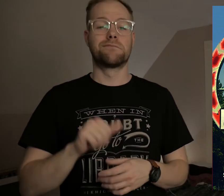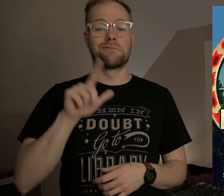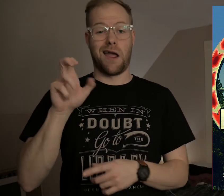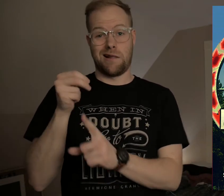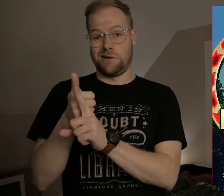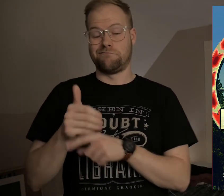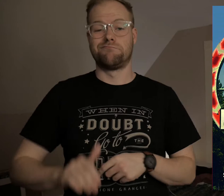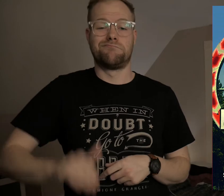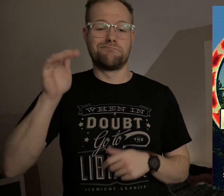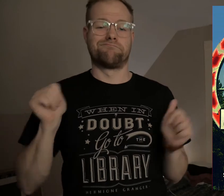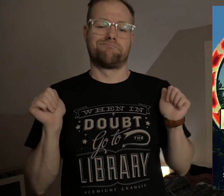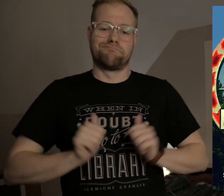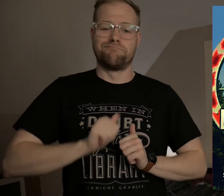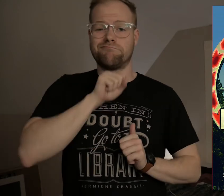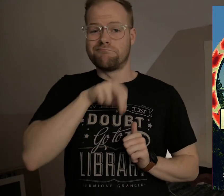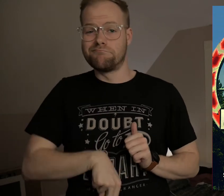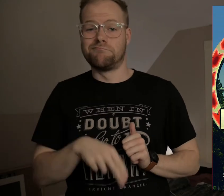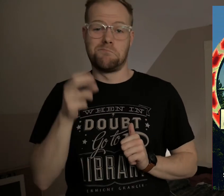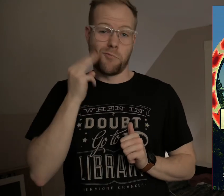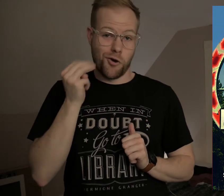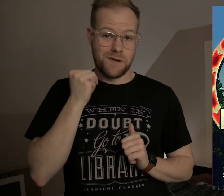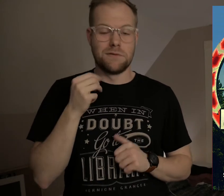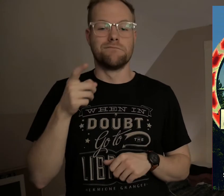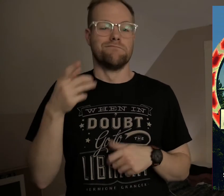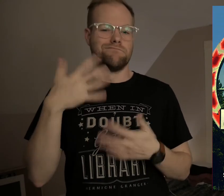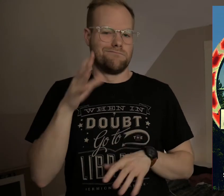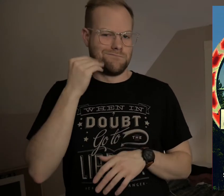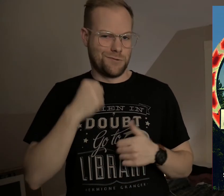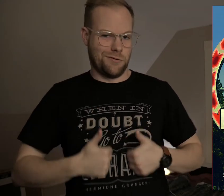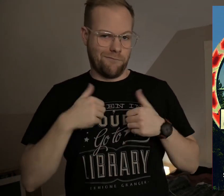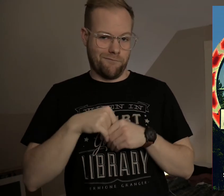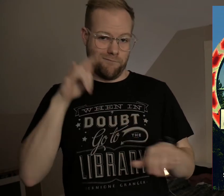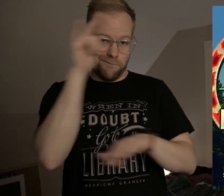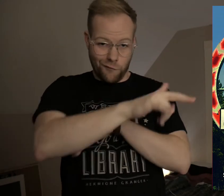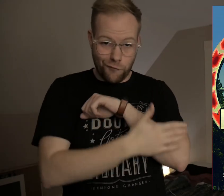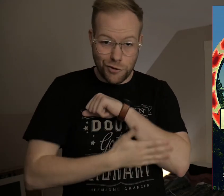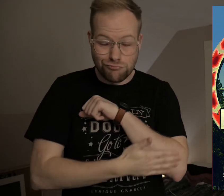Allen grew up as a suit and tie wearing Mormon, so she has experienced living in “flyover” country.